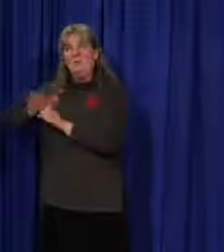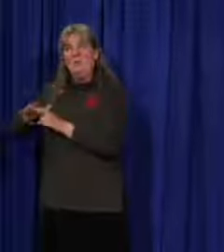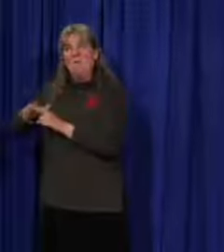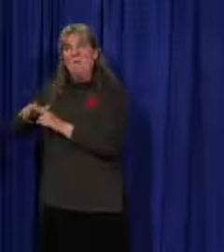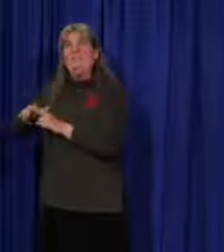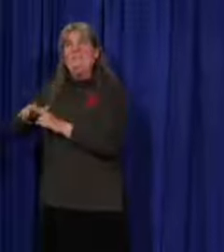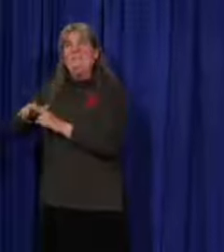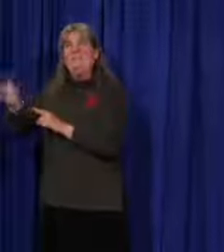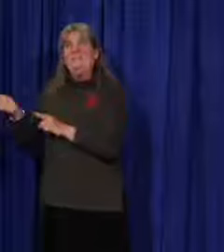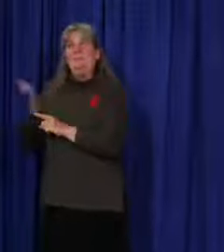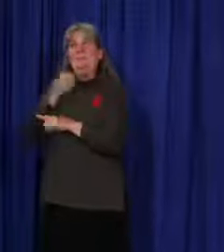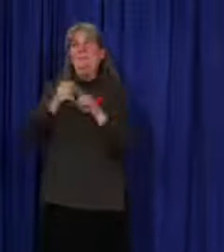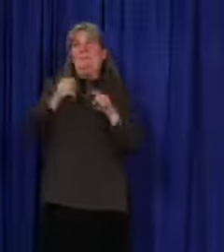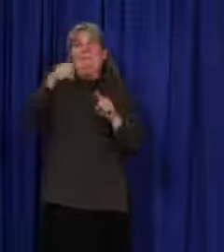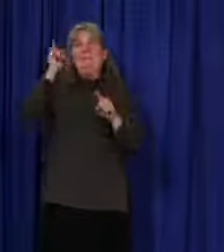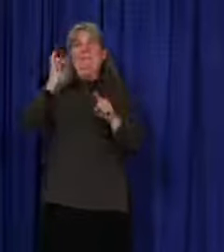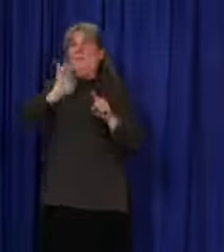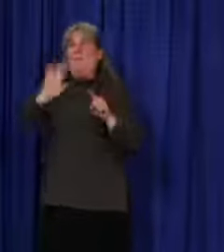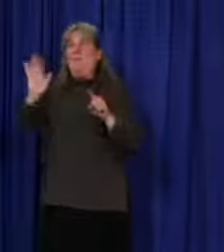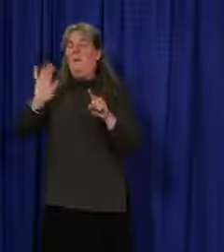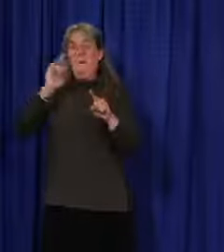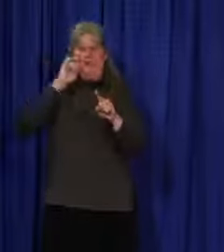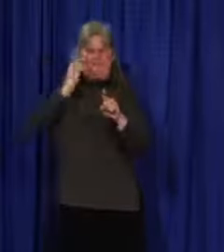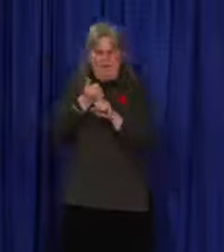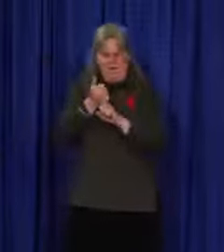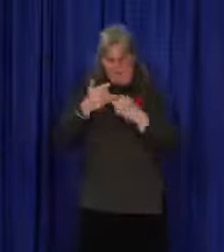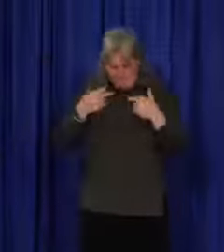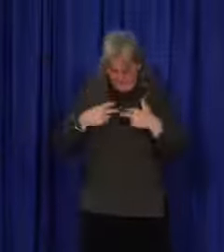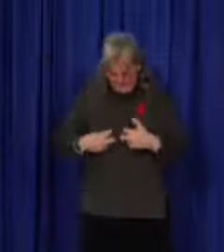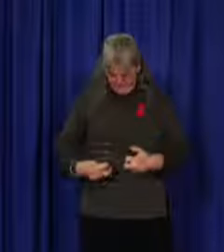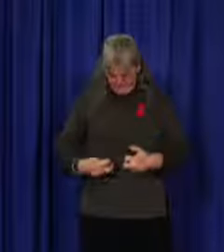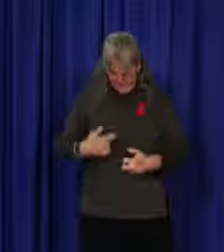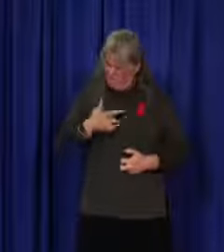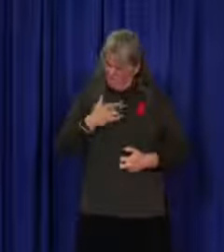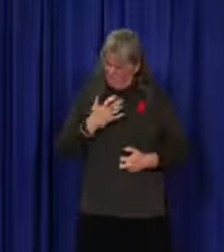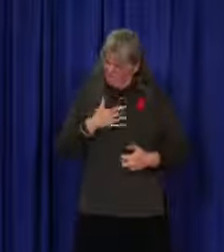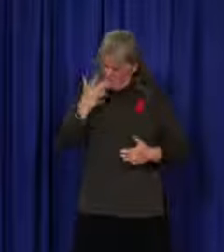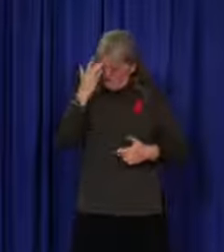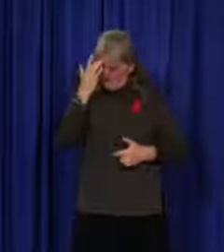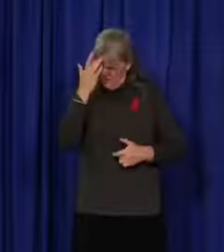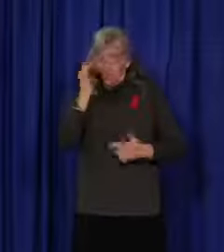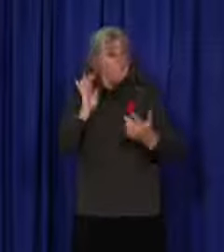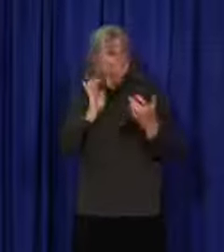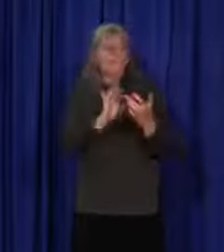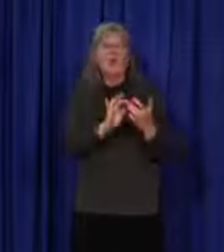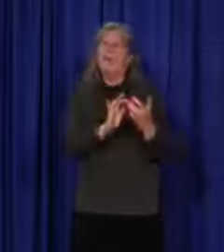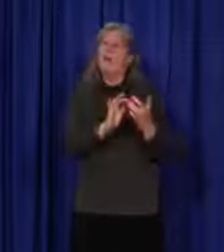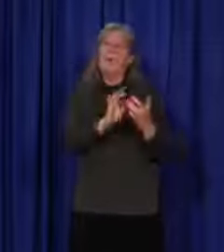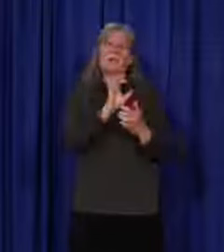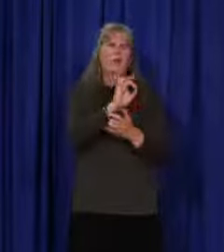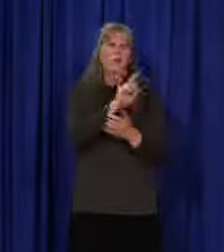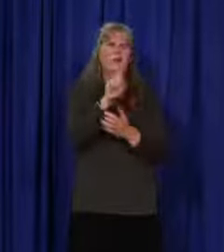more kind of templates, almost similar to how we have workplaces adhere to guidelines